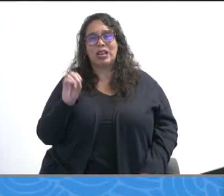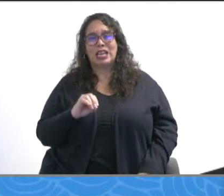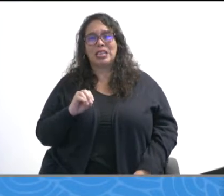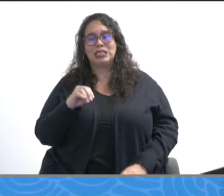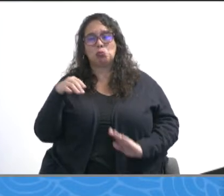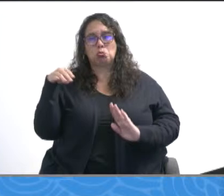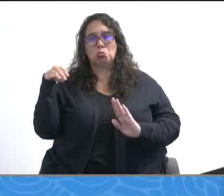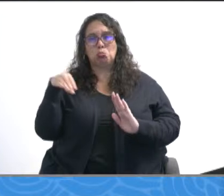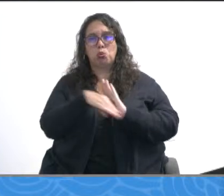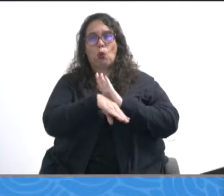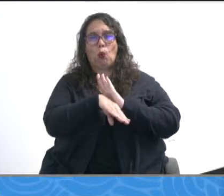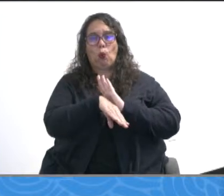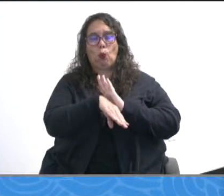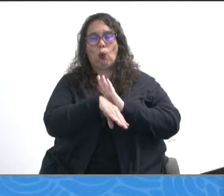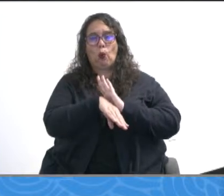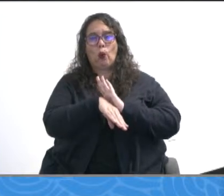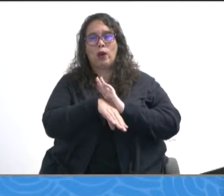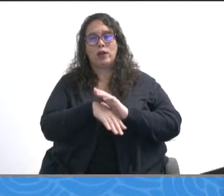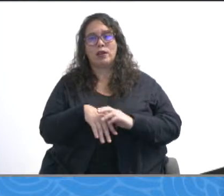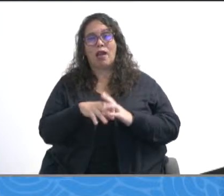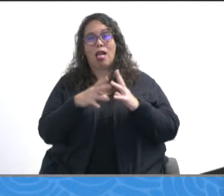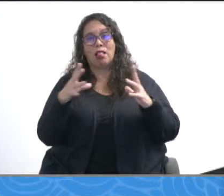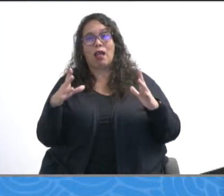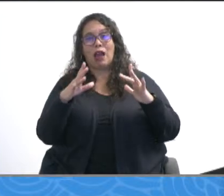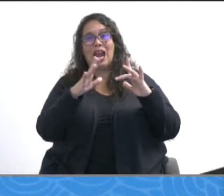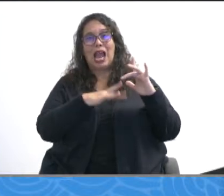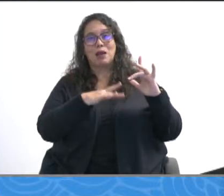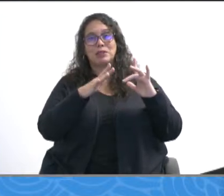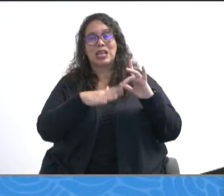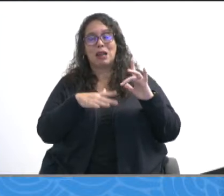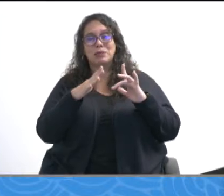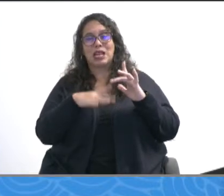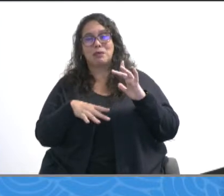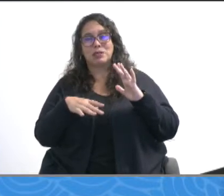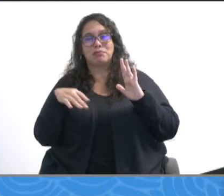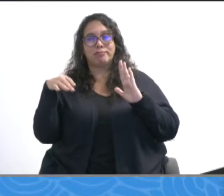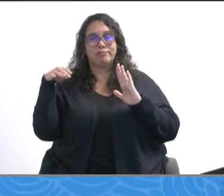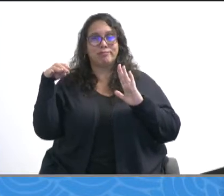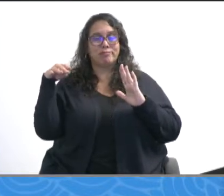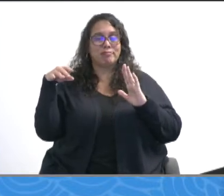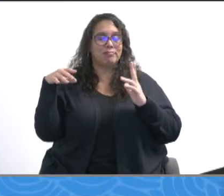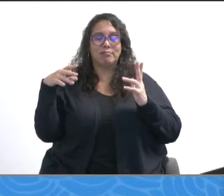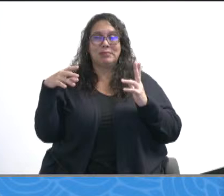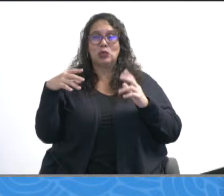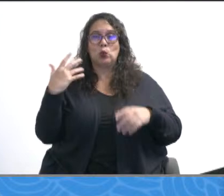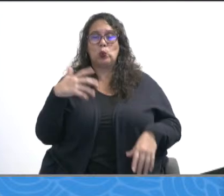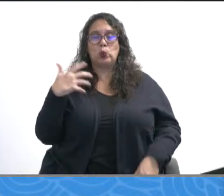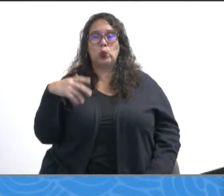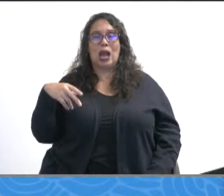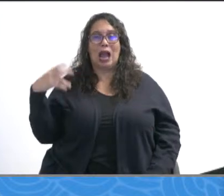and chronic absenteeism rate has shot up. So with that, right now, we are at 90%.